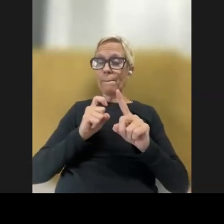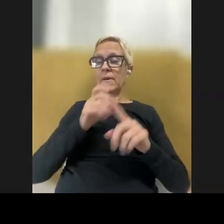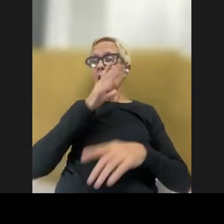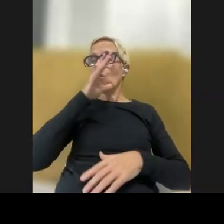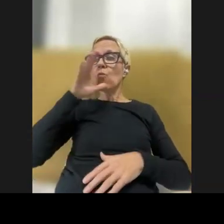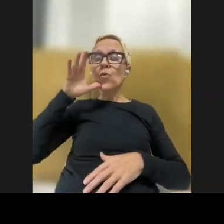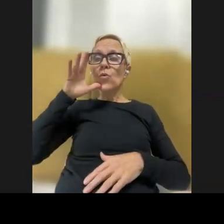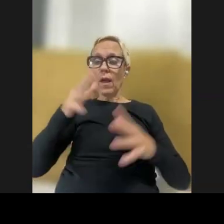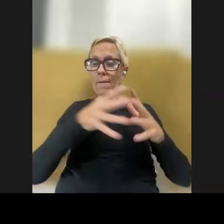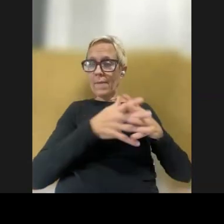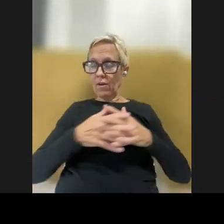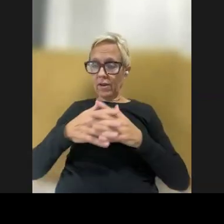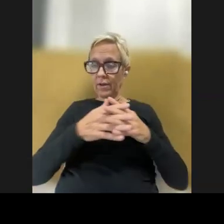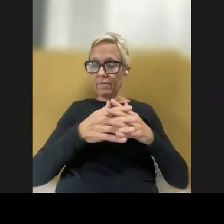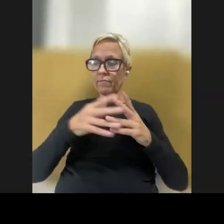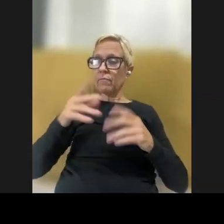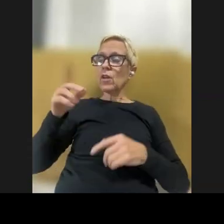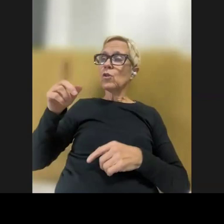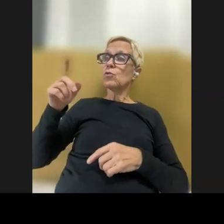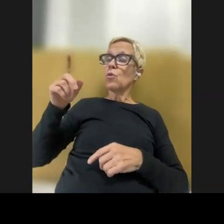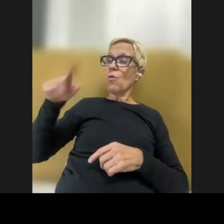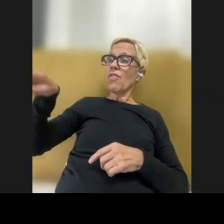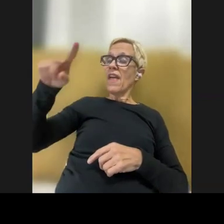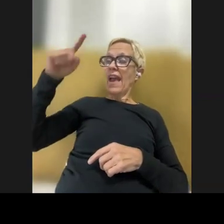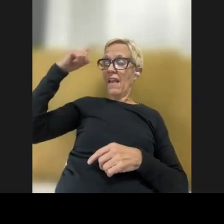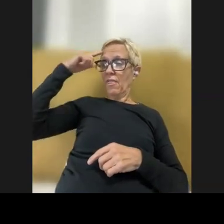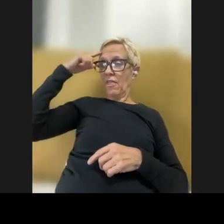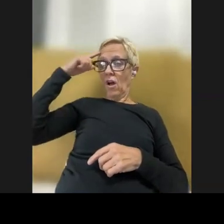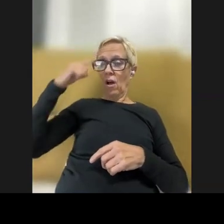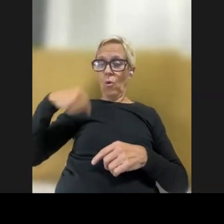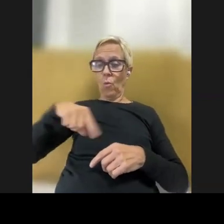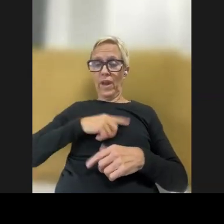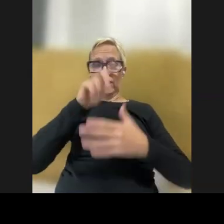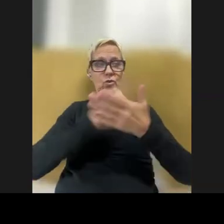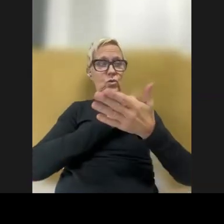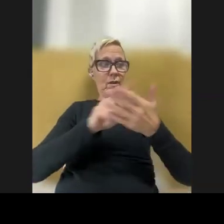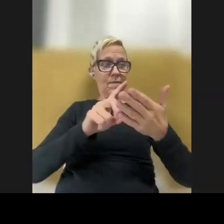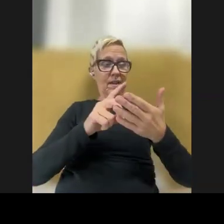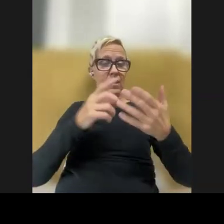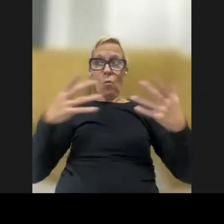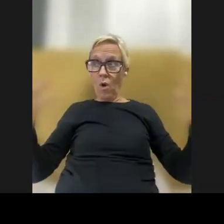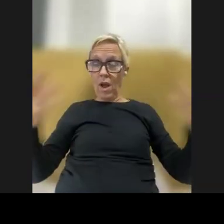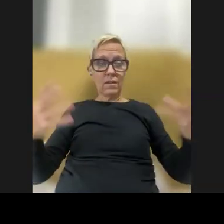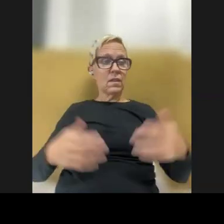Looking all complaints that are coming in, they were seeing that the majority of these complaints were coming from rural America.